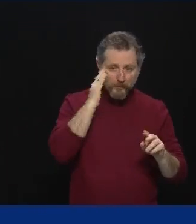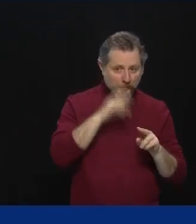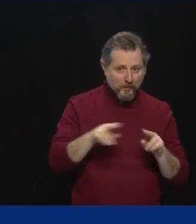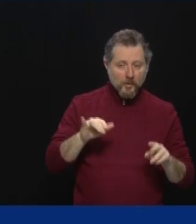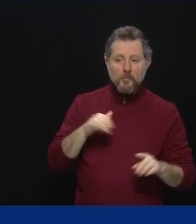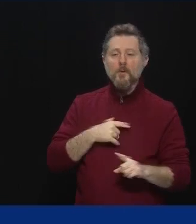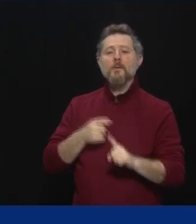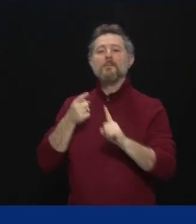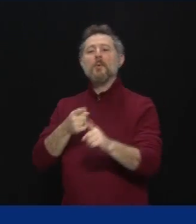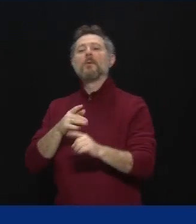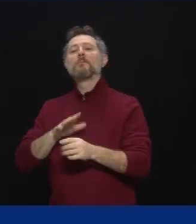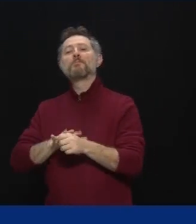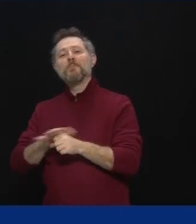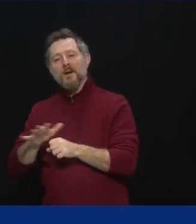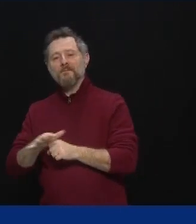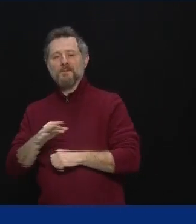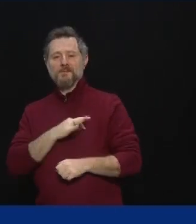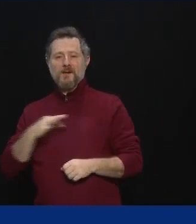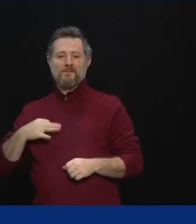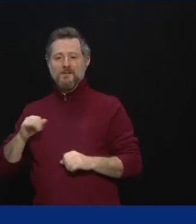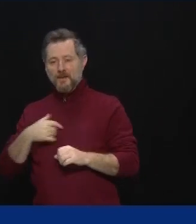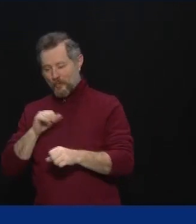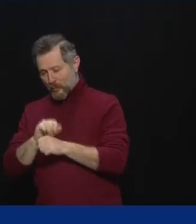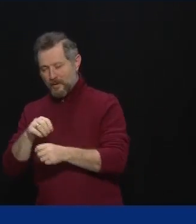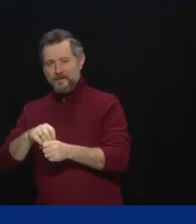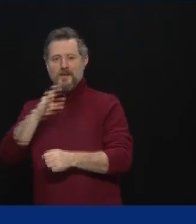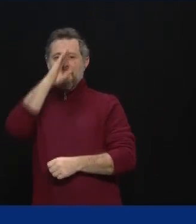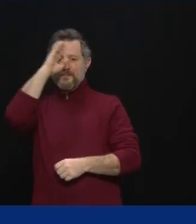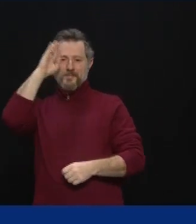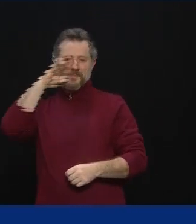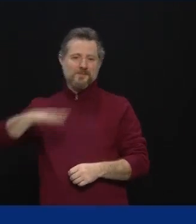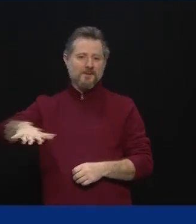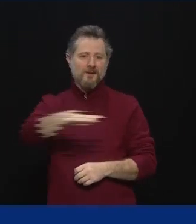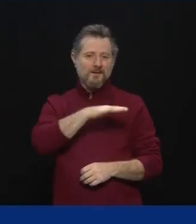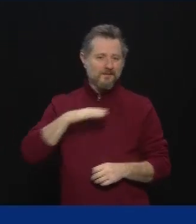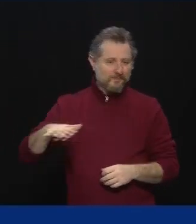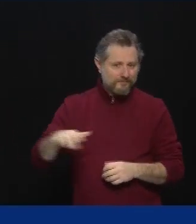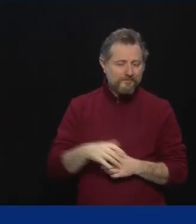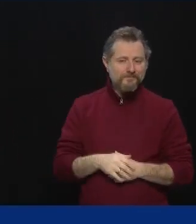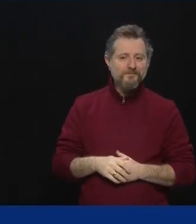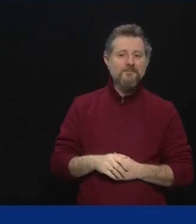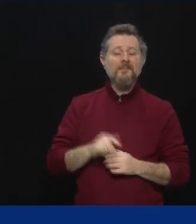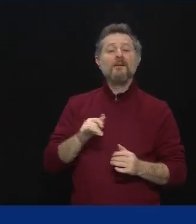THEY COULD HAVE ALL THE RESOURCES -- IT'S NOT ABOUT HOW MANY BEDS BUT WHETHER THOSE BEDS ARE STAFFED.